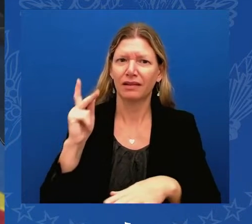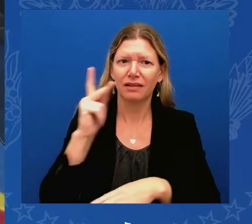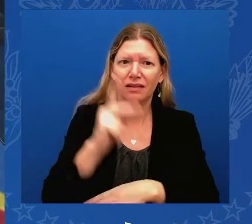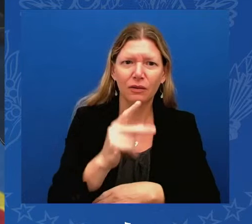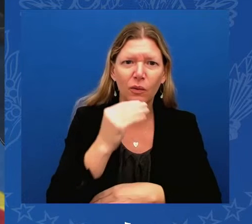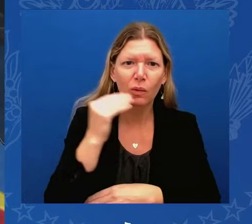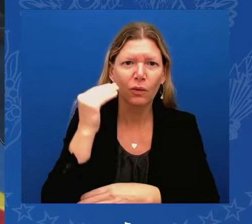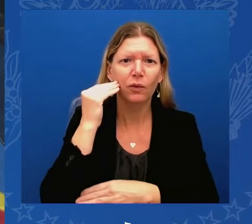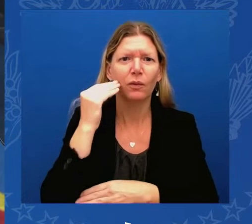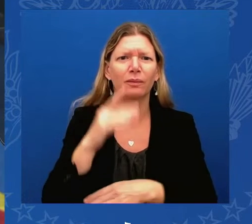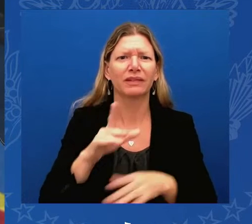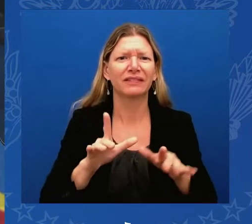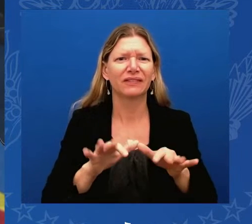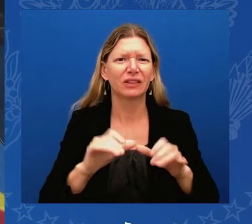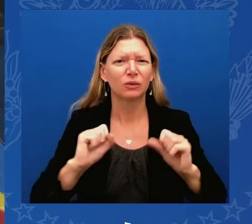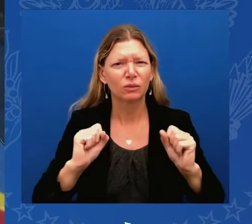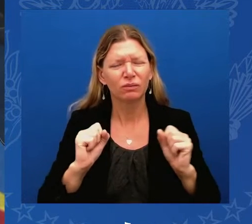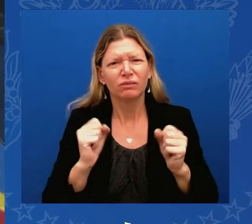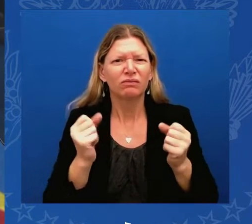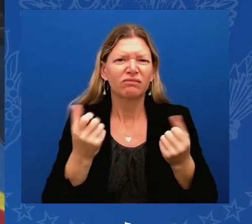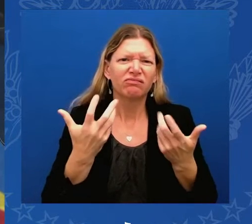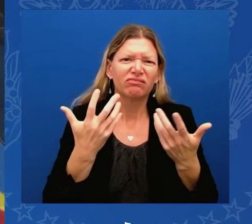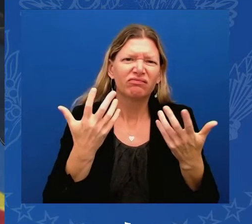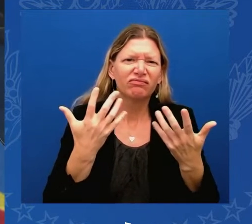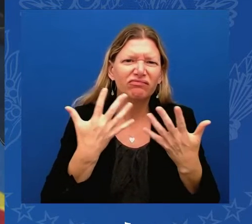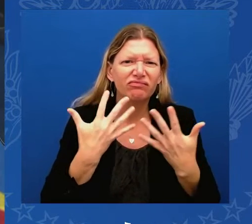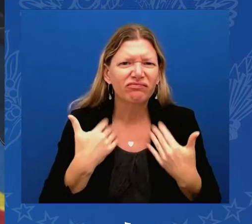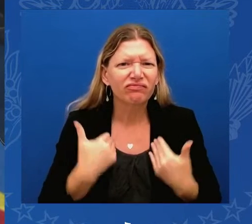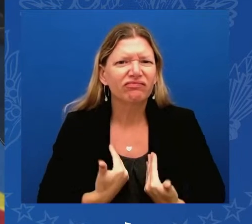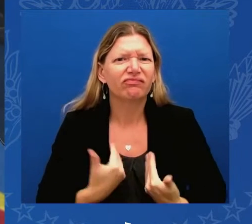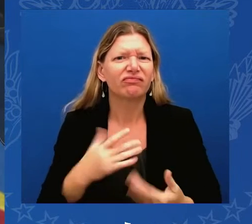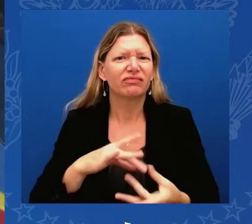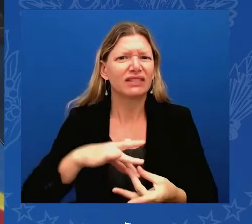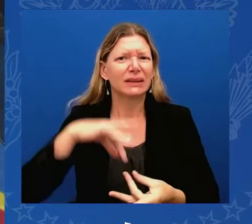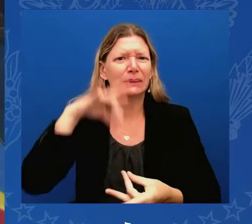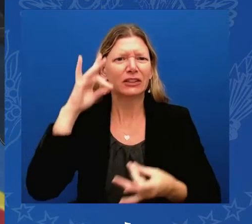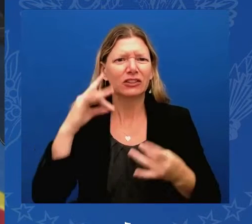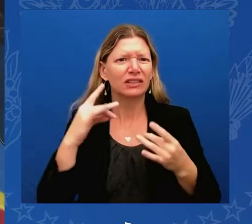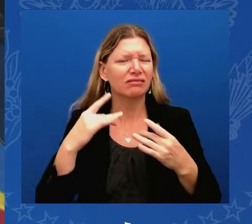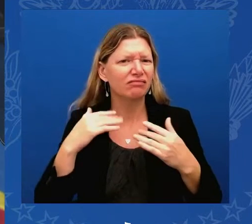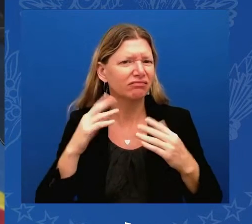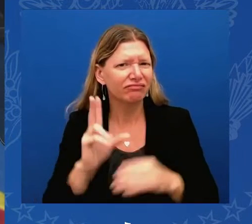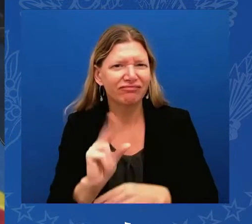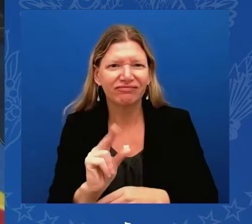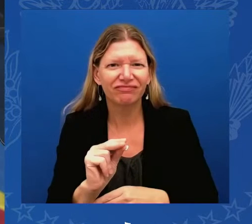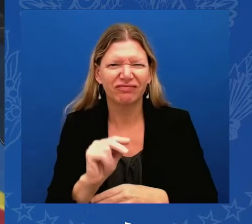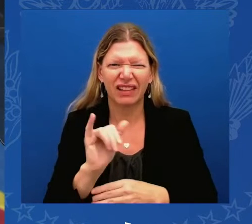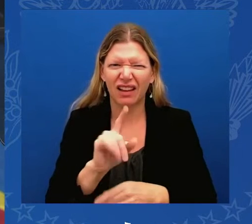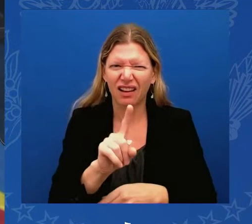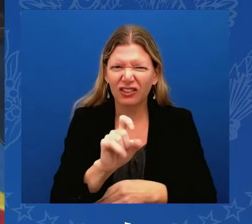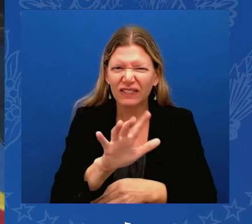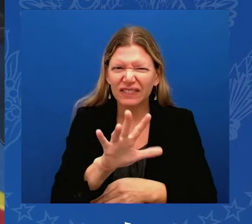in the basement of a Baptist church in Augusta, he and two other ministers, William Jefferson White and Edmund Turney,